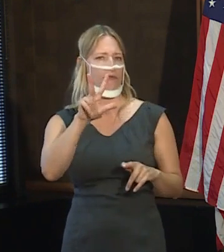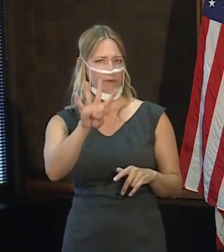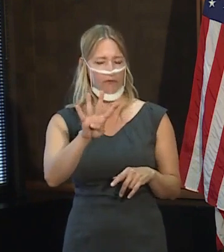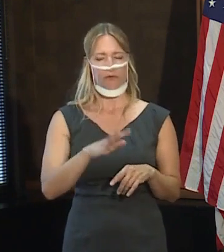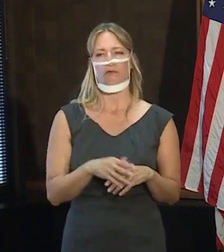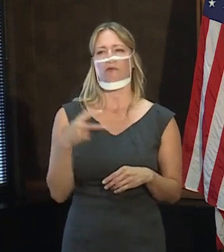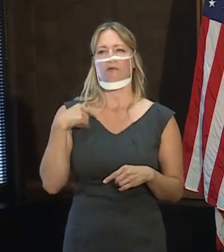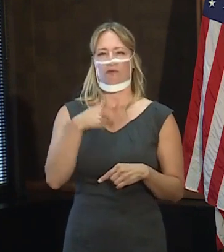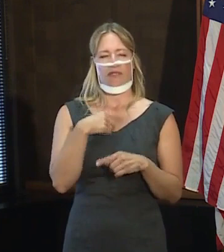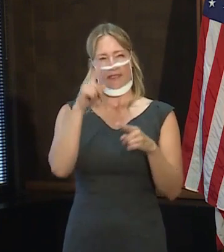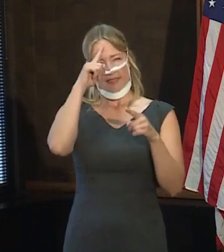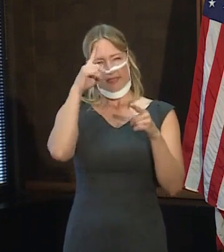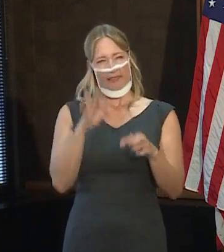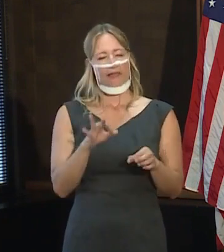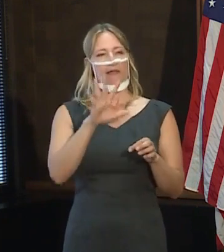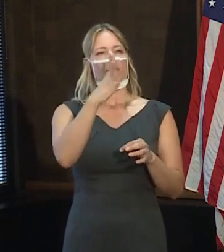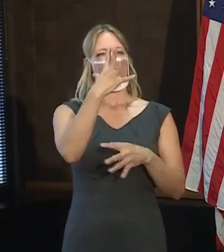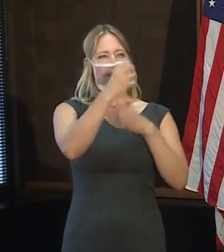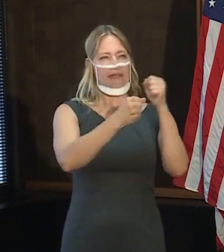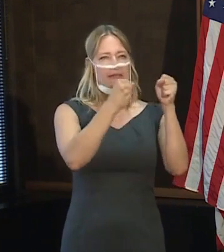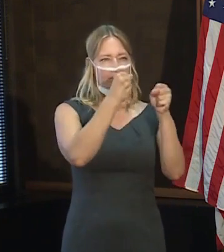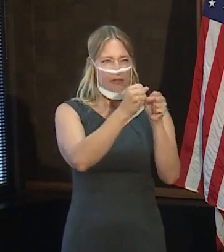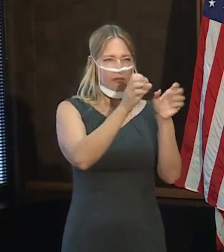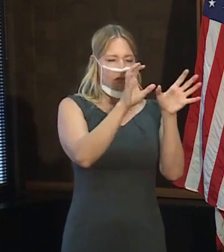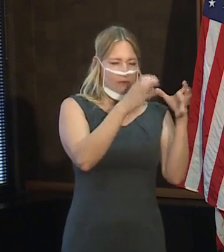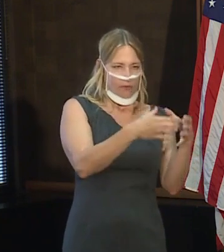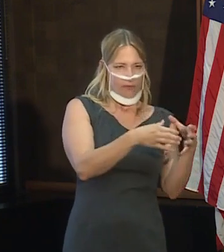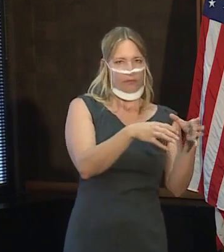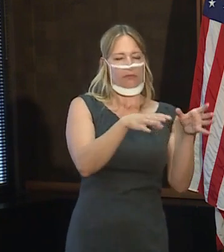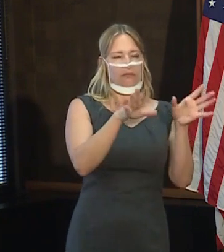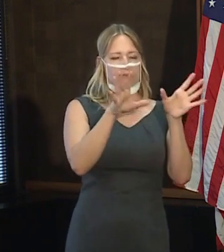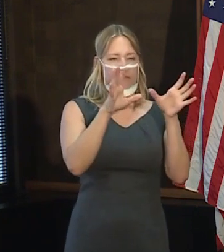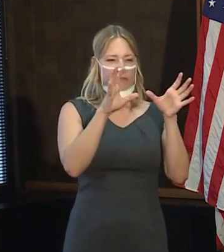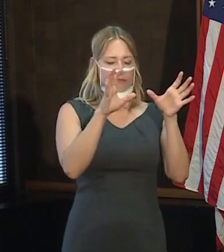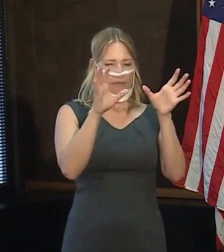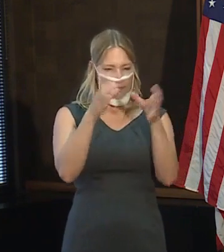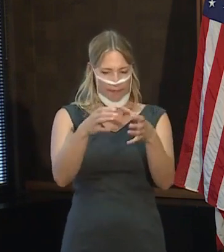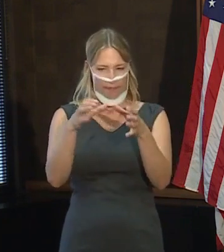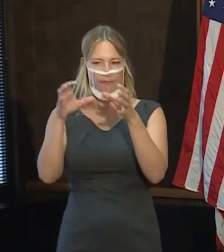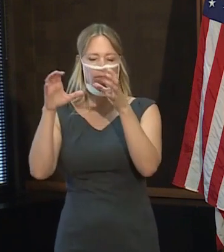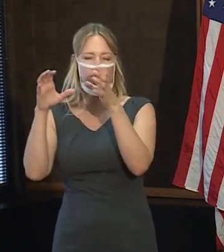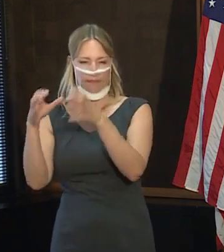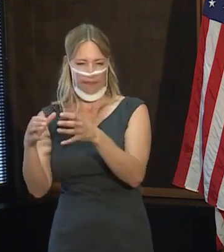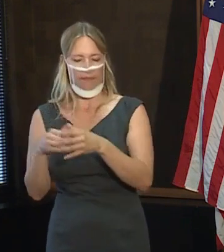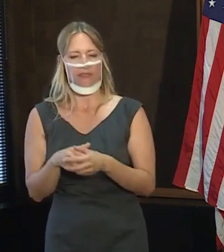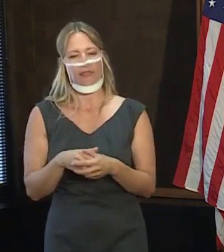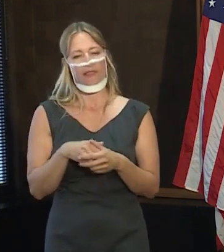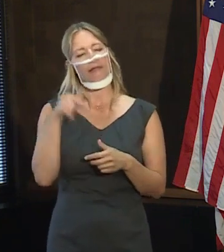SO WHEN WE LOOK AT THOSE UNDER 30 FOR WE BROKE IT DOWN IN FIVE YEARS INCREMENT.